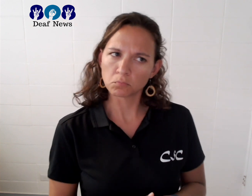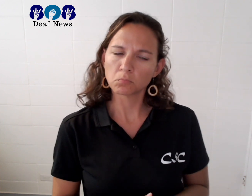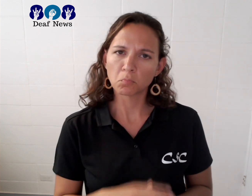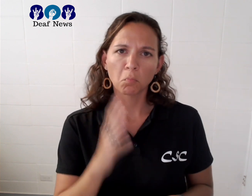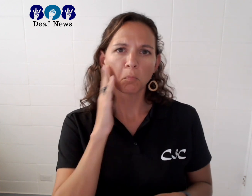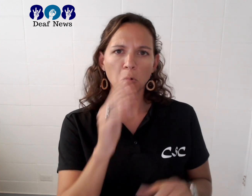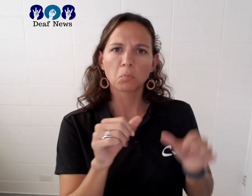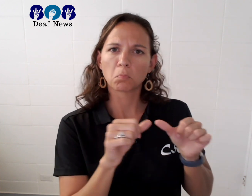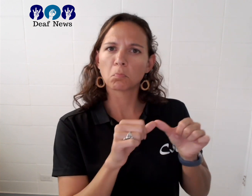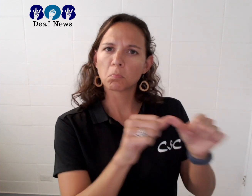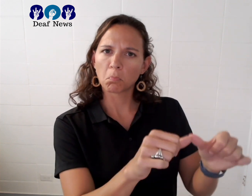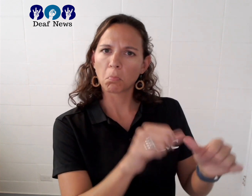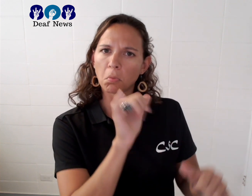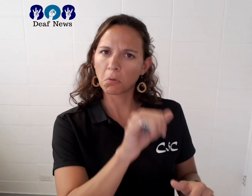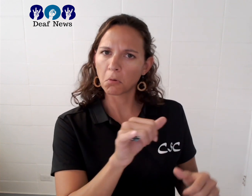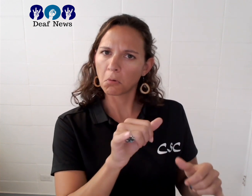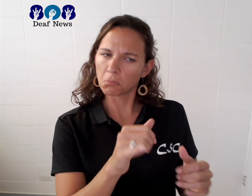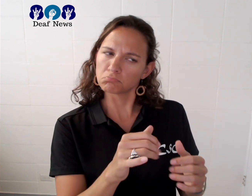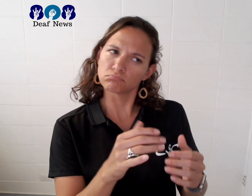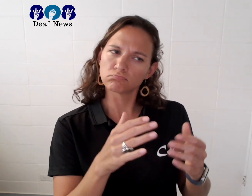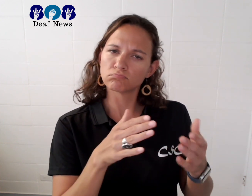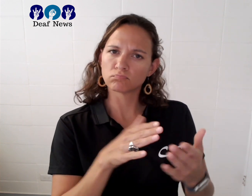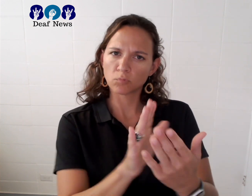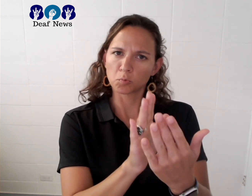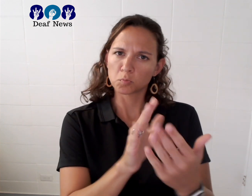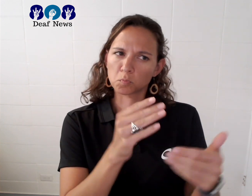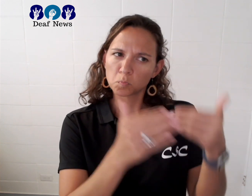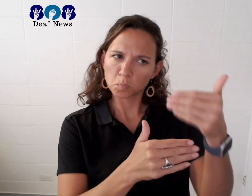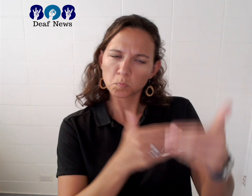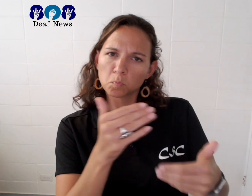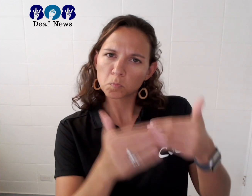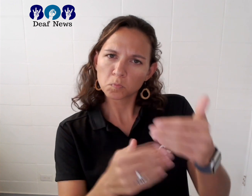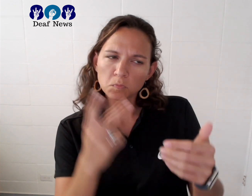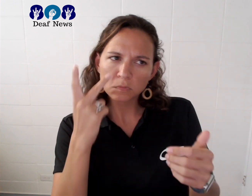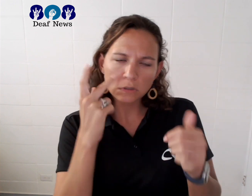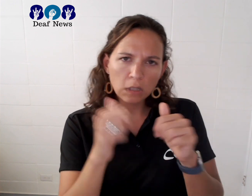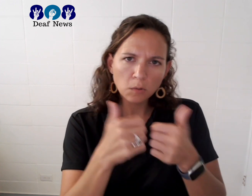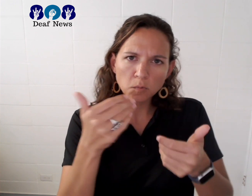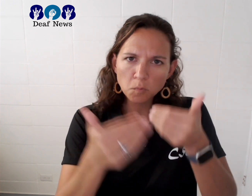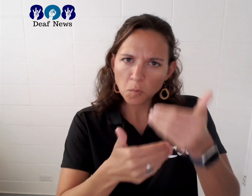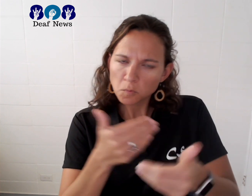are protected as well. We will continue this approach and see how everything goes.